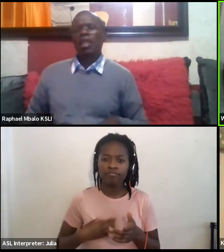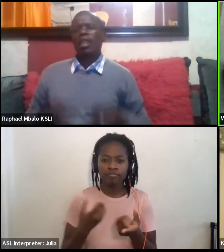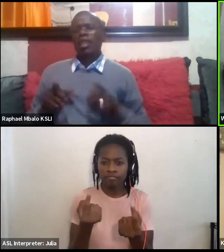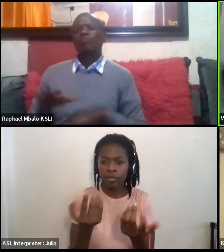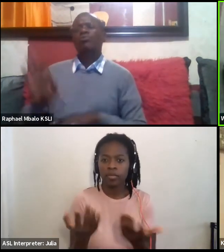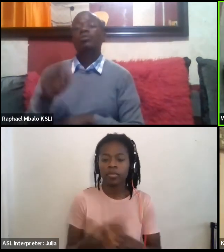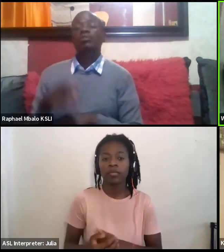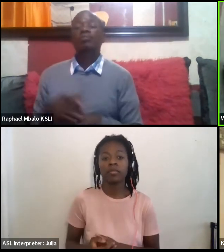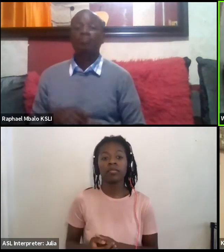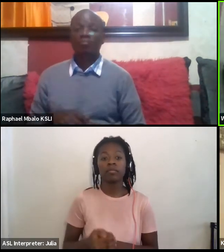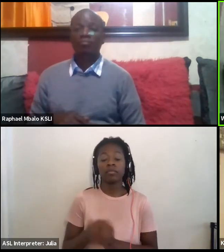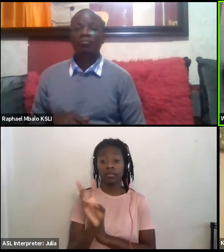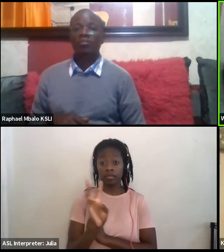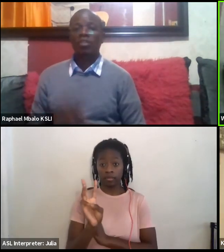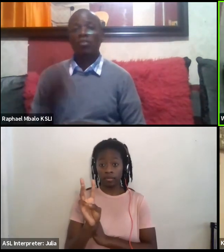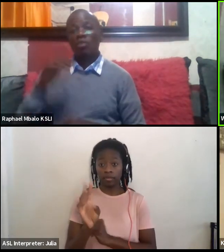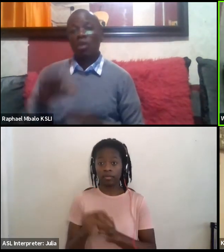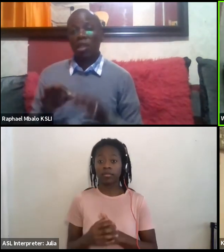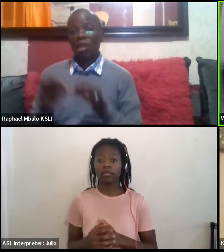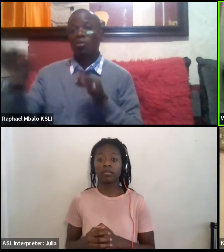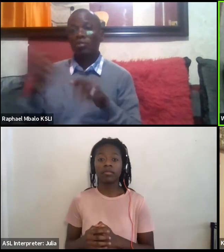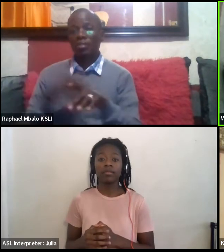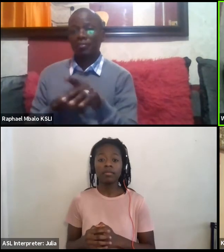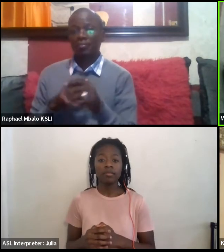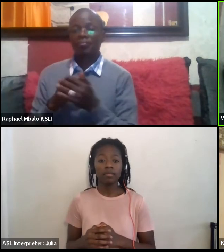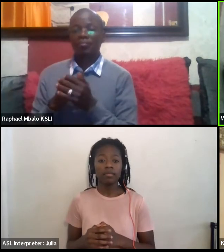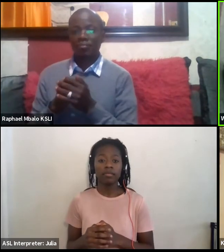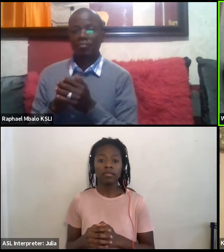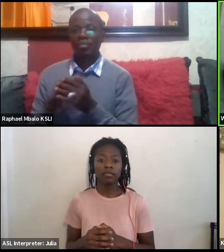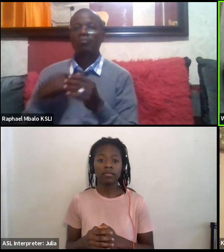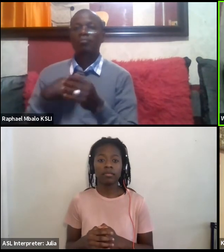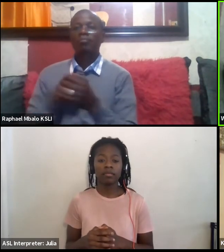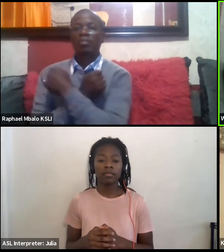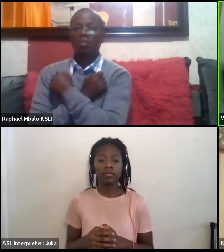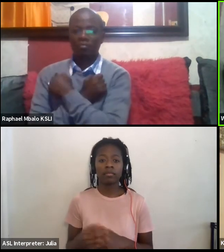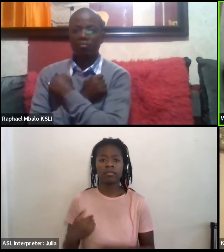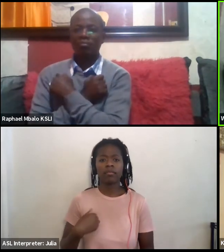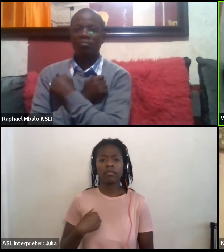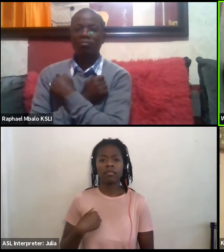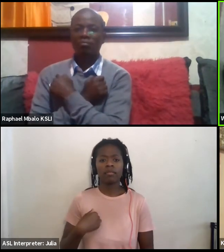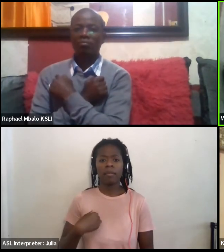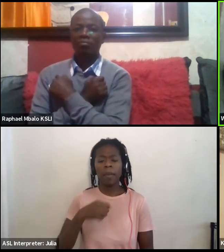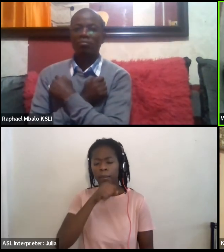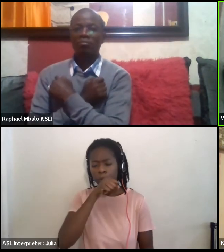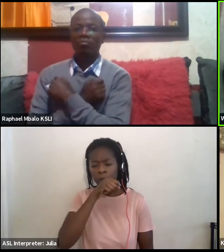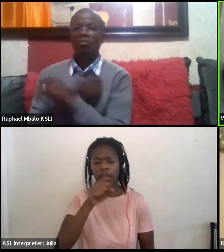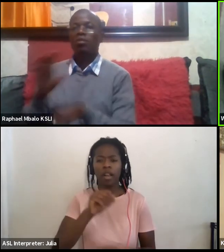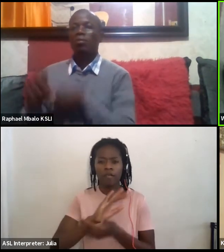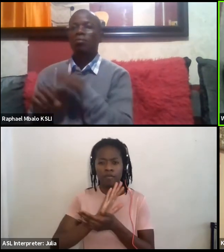So for a long time, it's been... I love movies by specific directors.